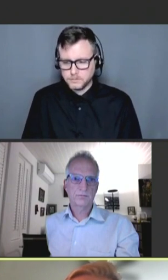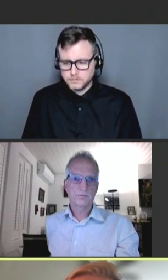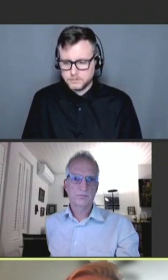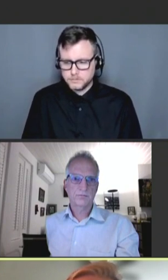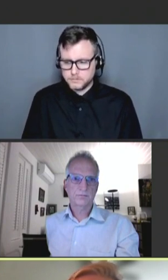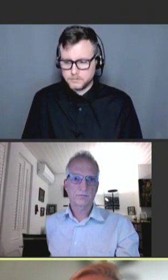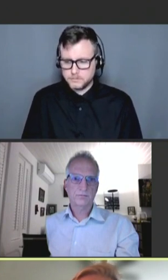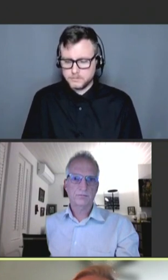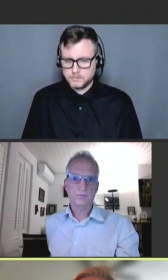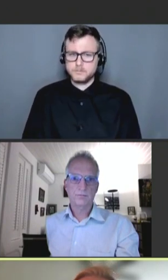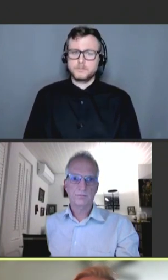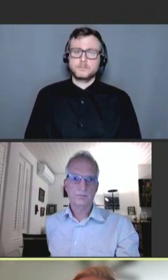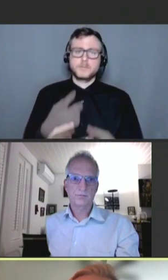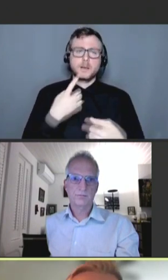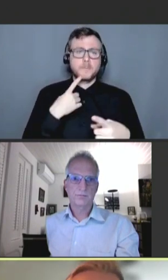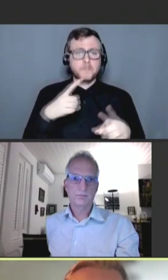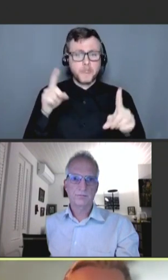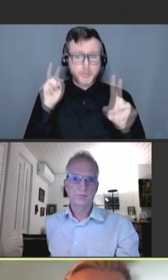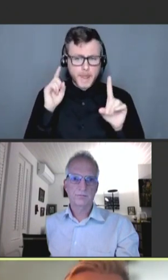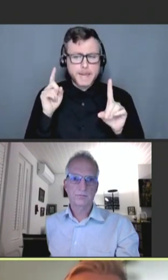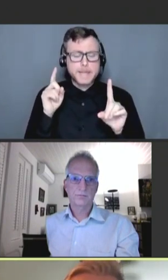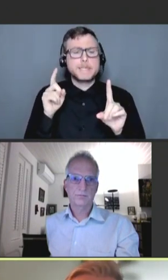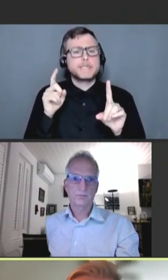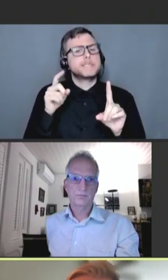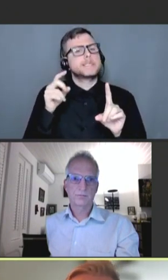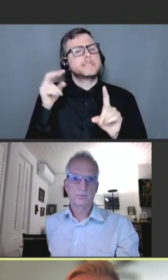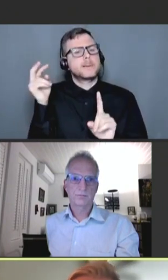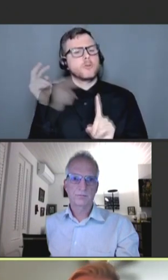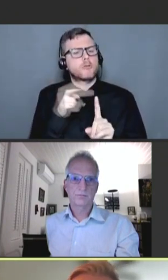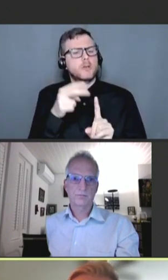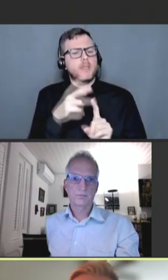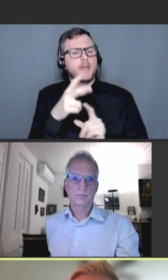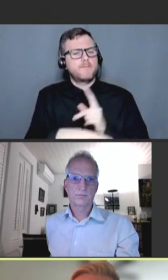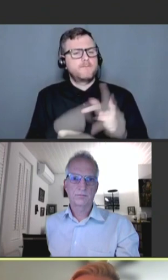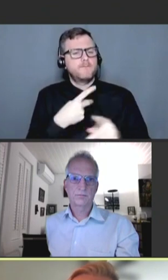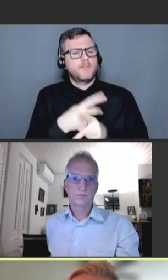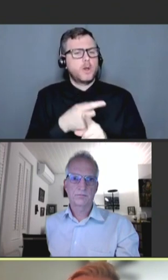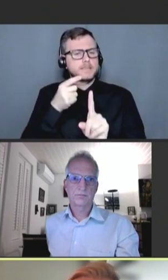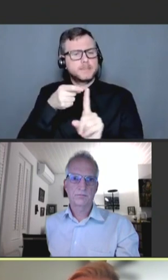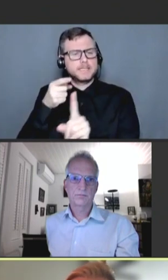And finally, really with -- again, going back to that variant-specific Long-COVID vaccine impact,